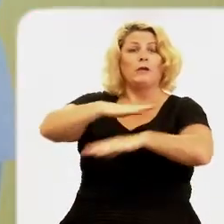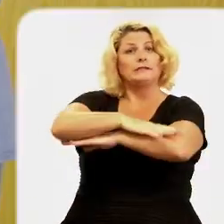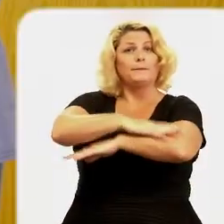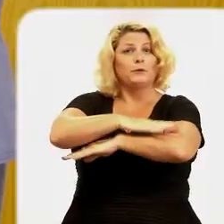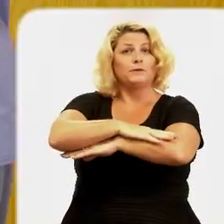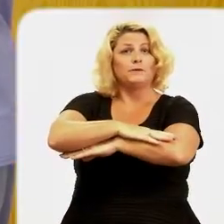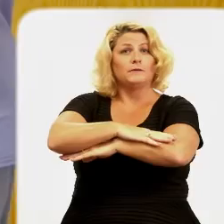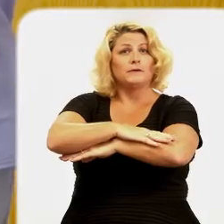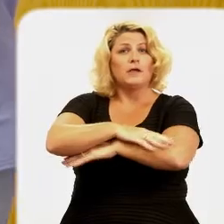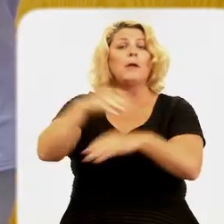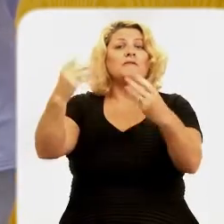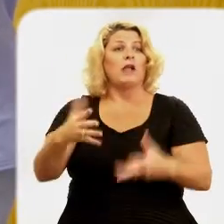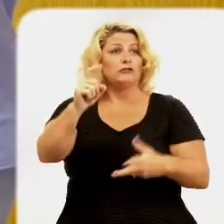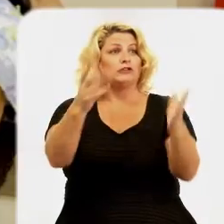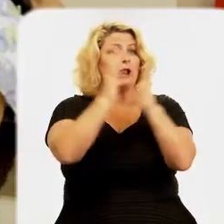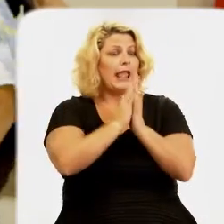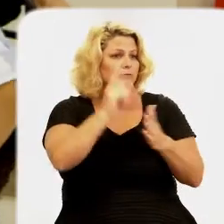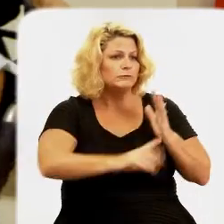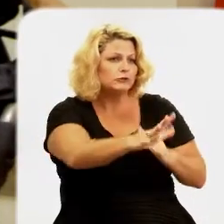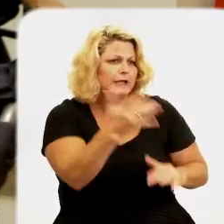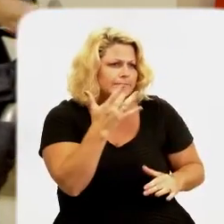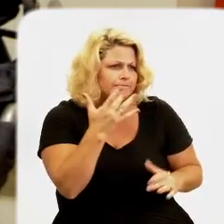Providers should ask patients' preference for assistance with getting on